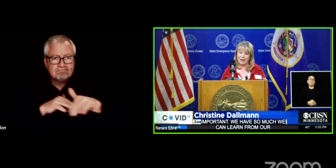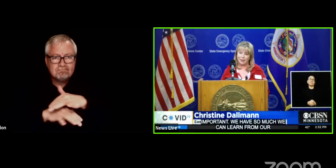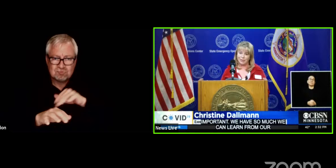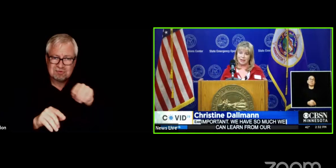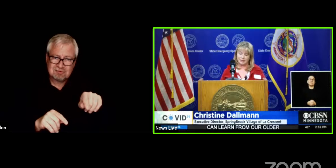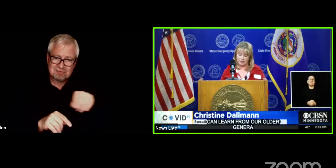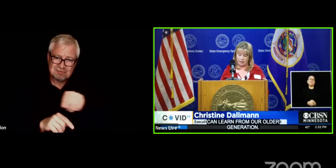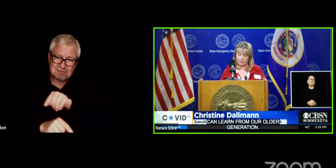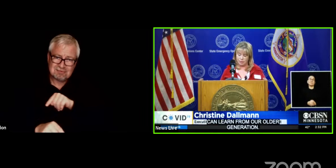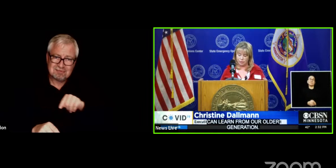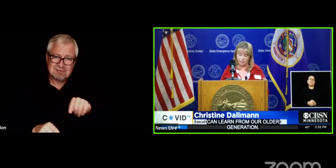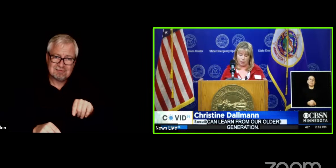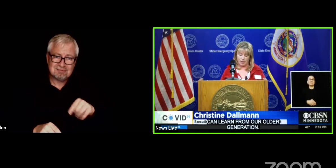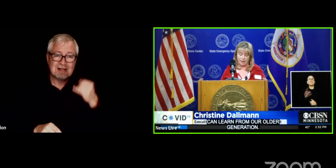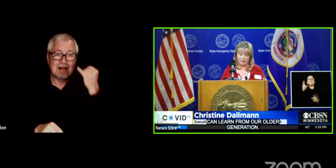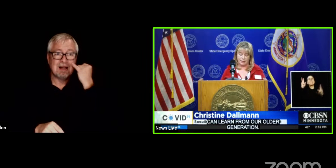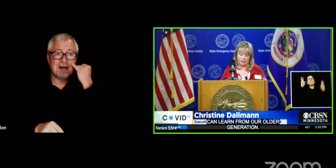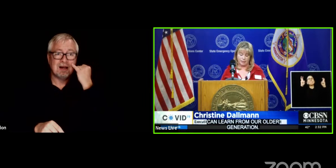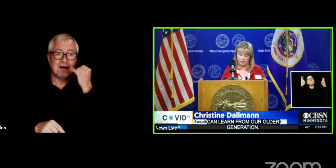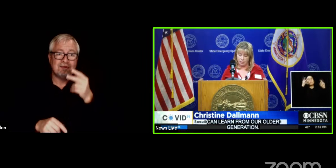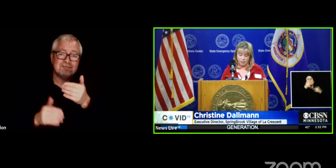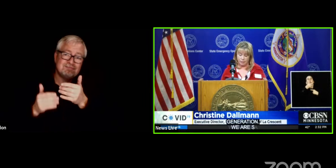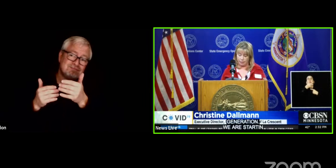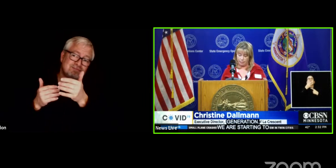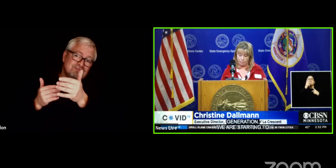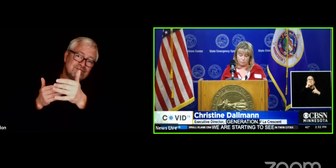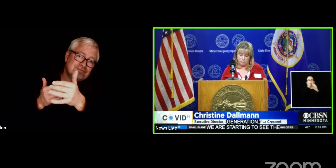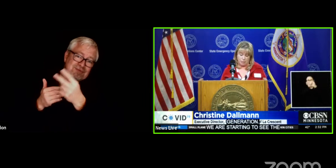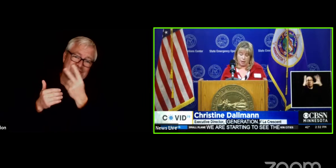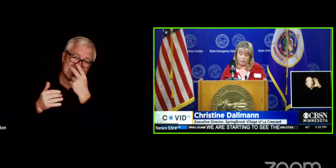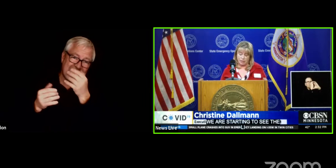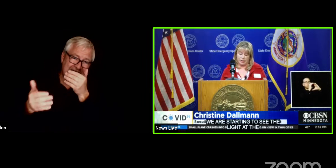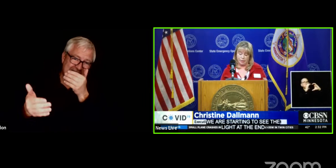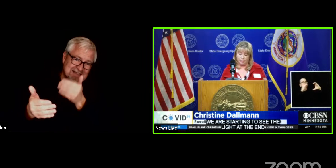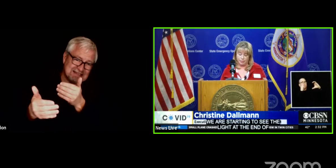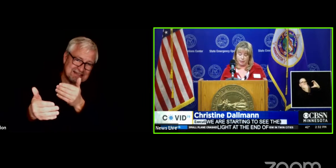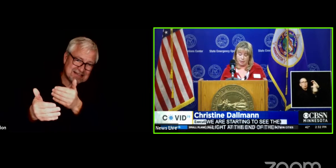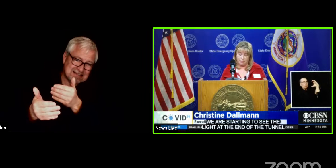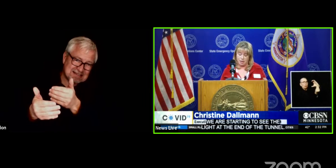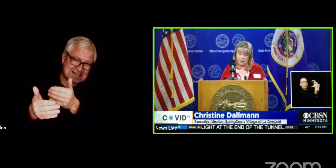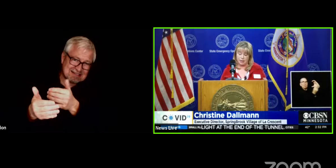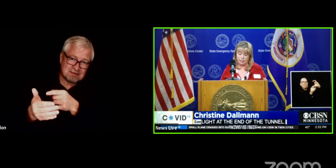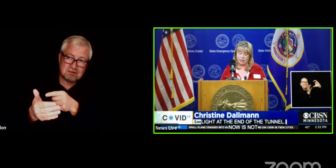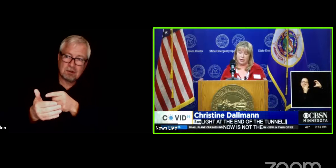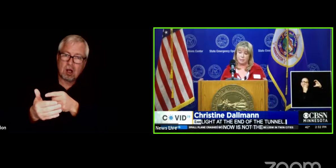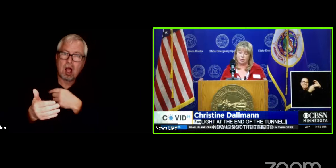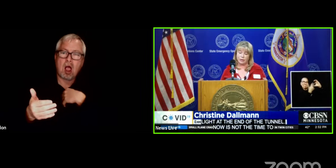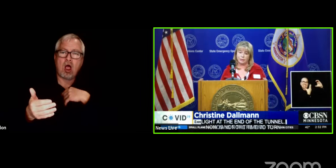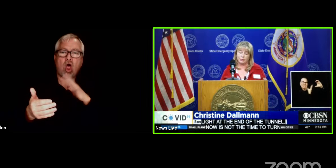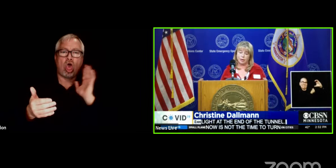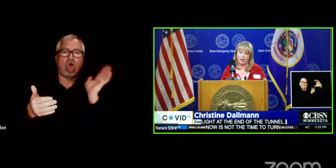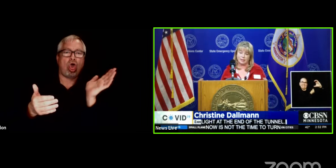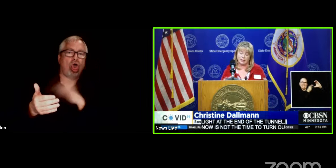NOW IS NOT THE TIME TO TURN OUR BACKS ON HOW WE CAN HELP THEM AND HOW WE CAN HELP EACH OTHER IN THE PROCESS.